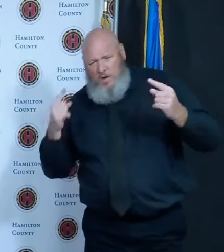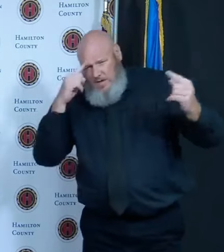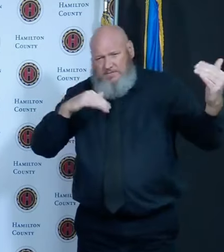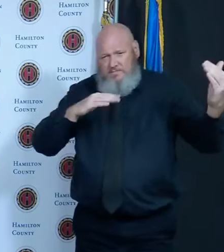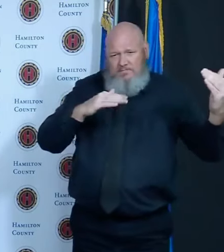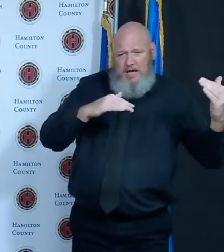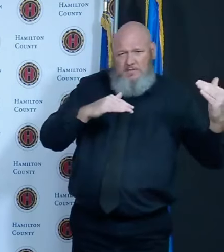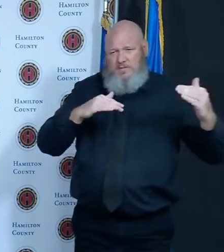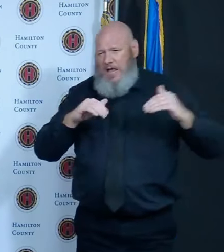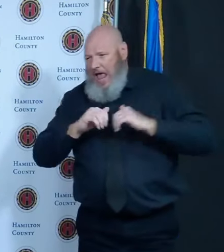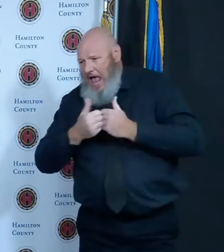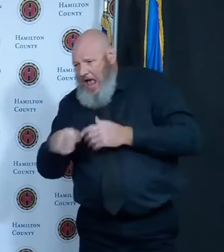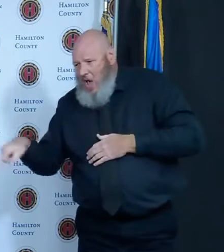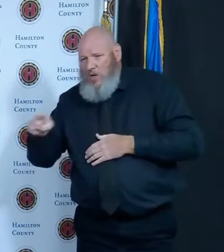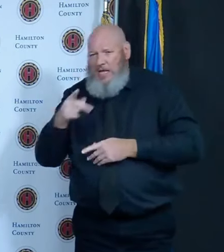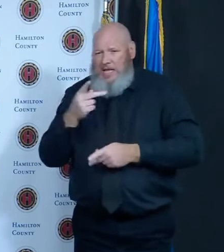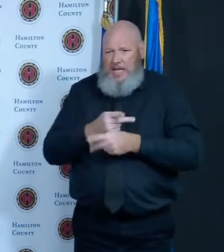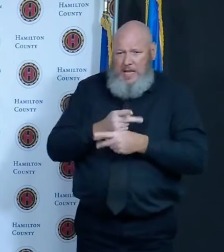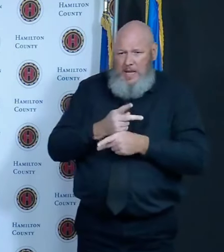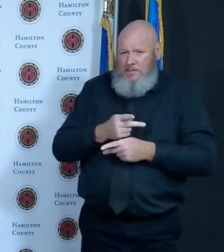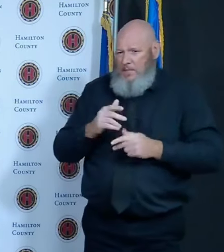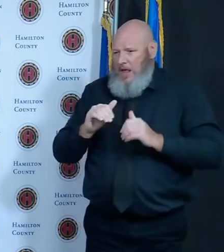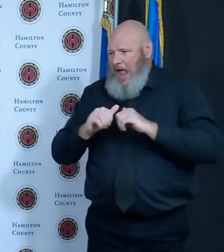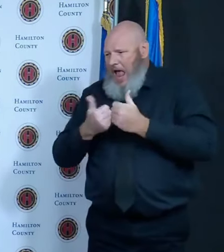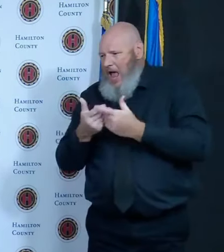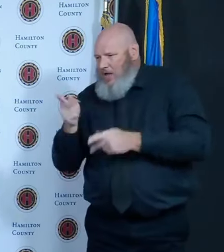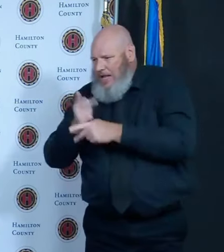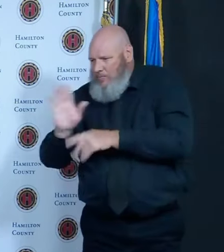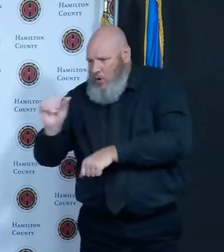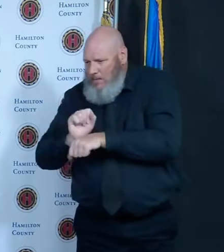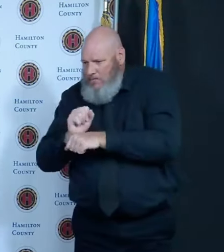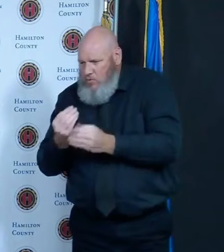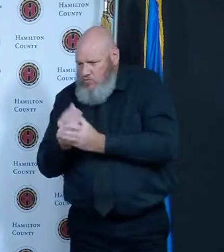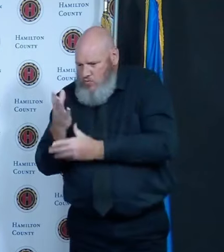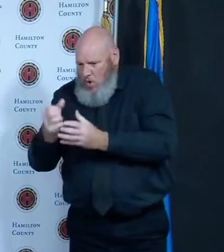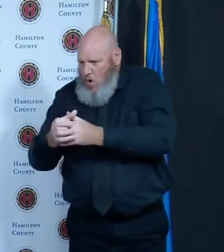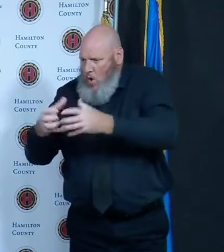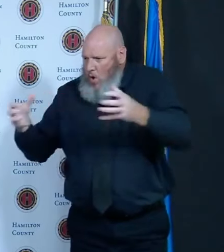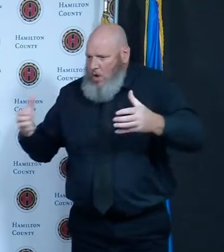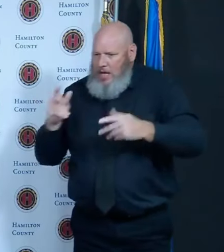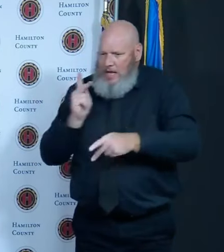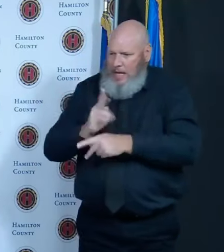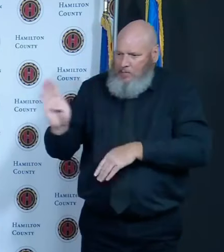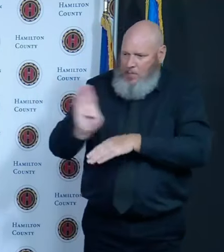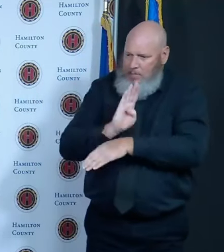momentum growth initiatives my what a different world when we have completely